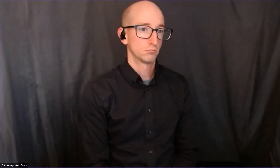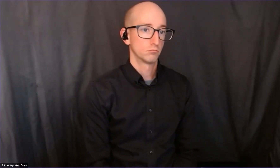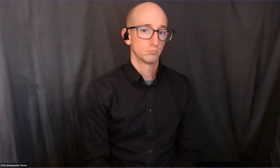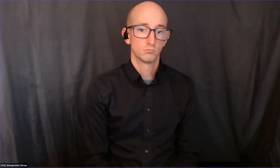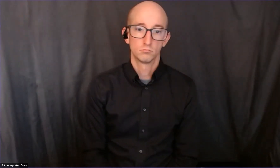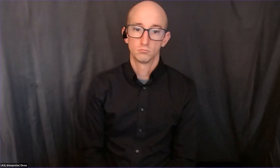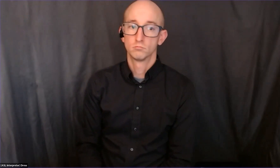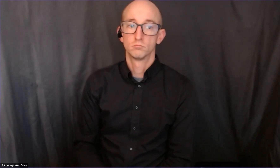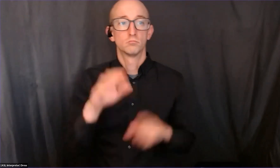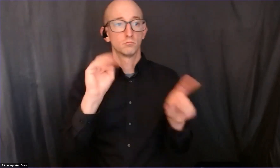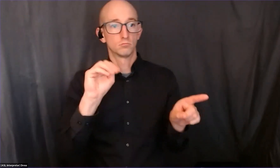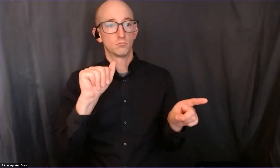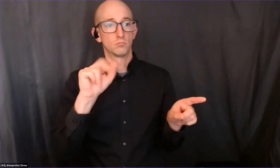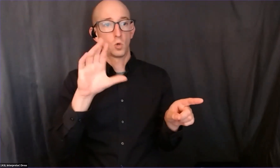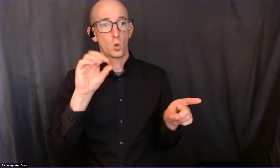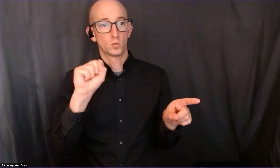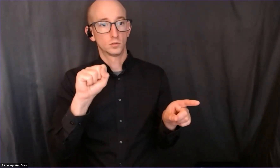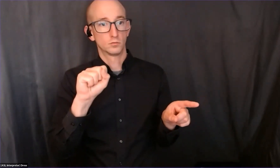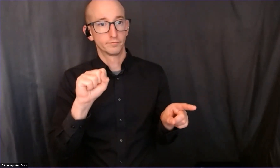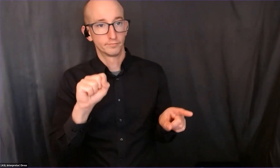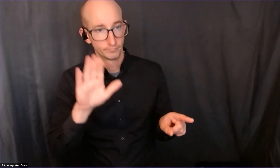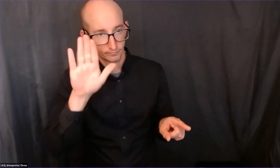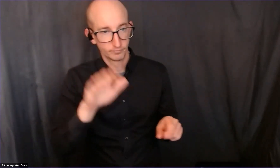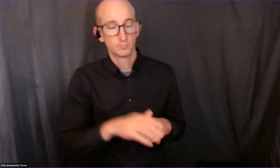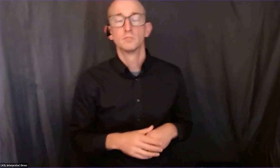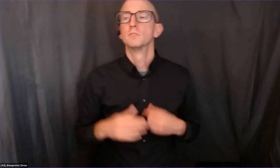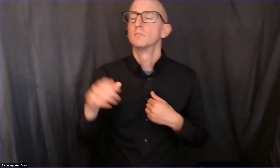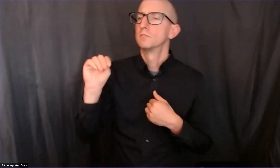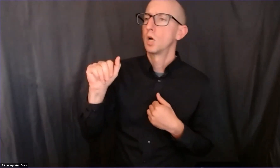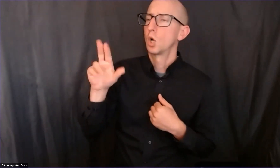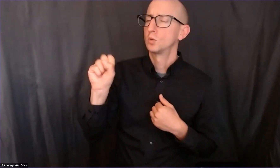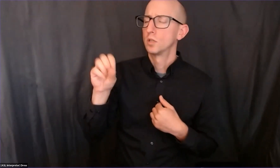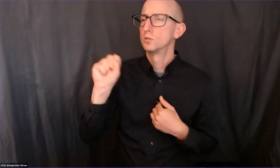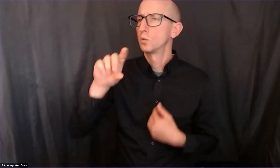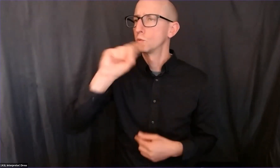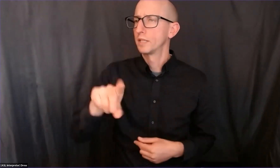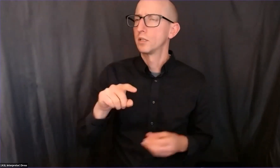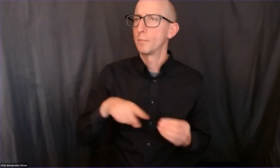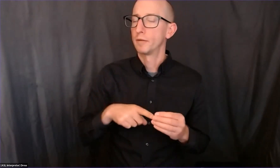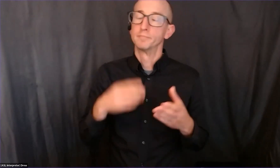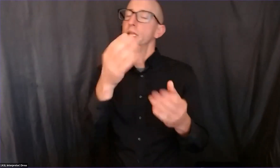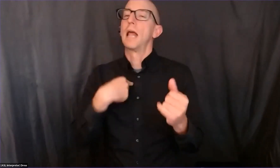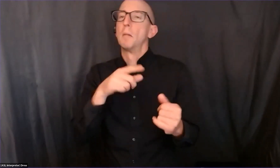to complement other agencies' programs. And we have been very thoughtful and active and engaged